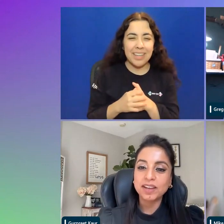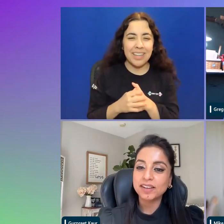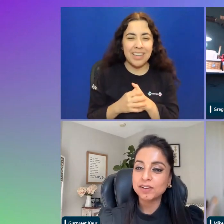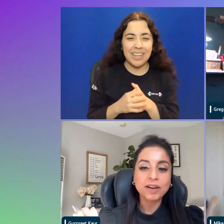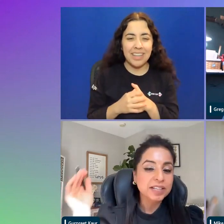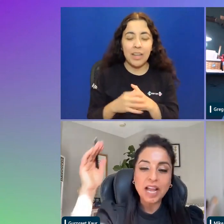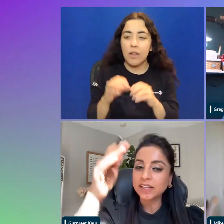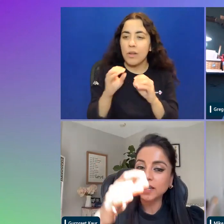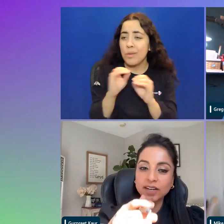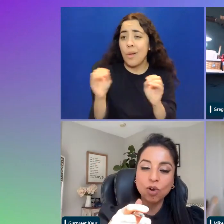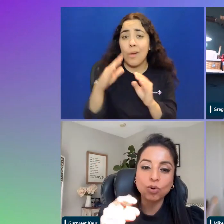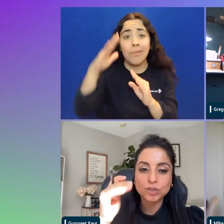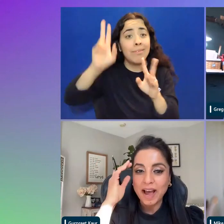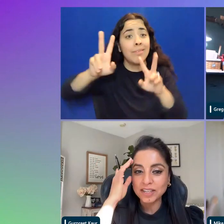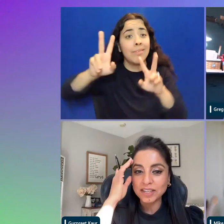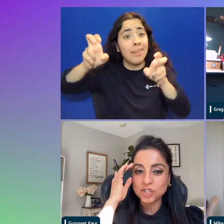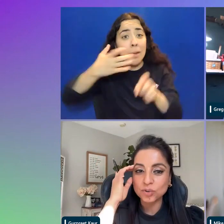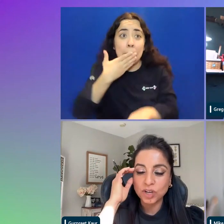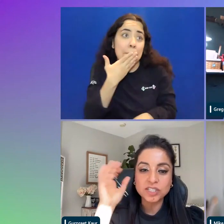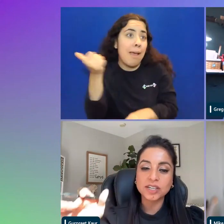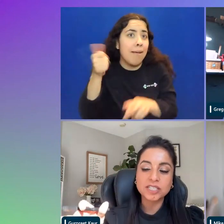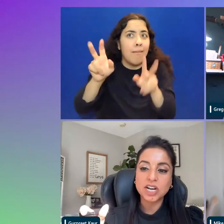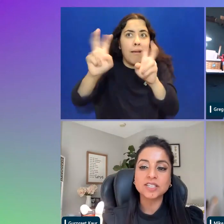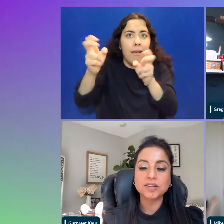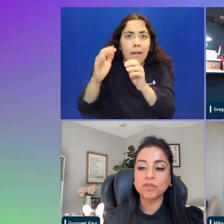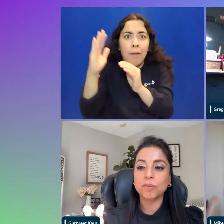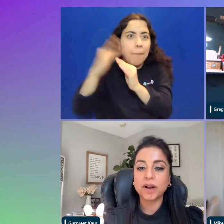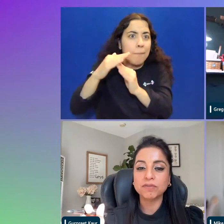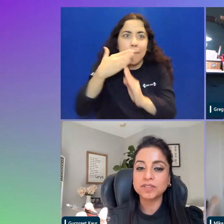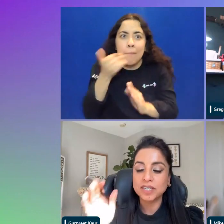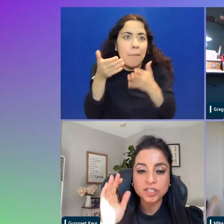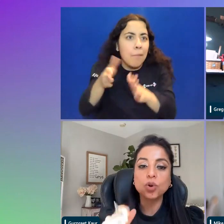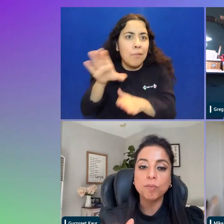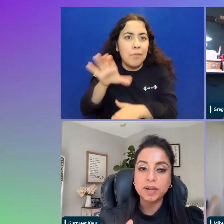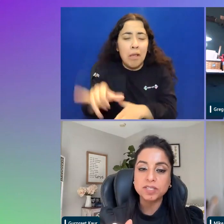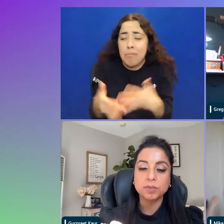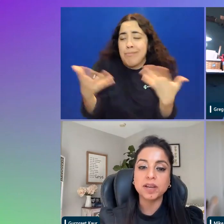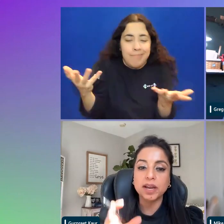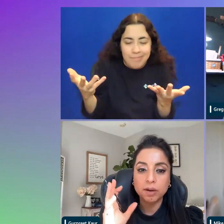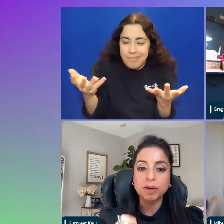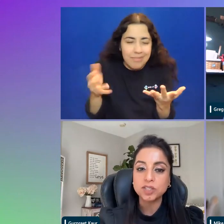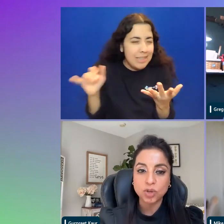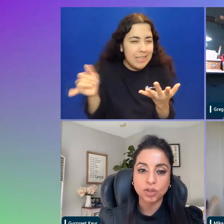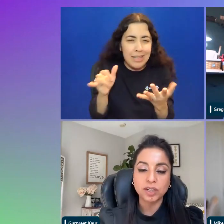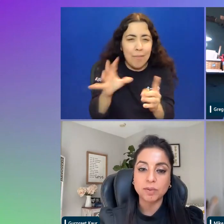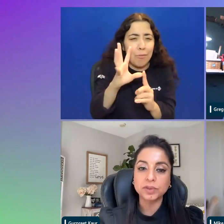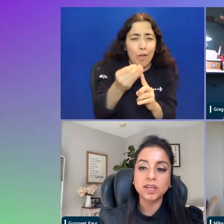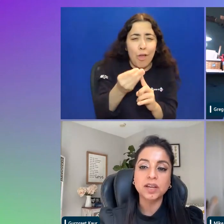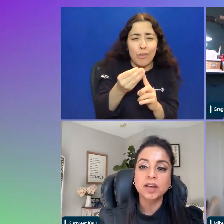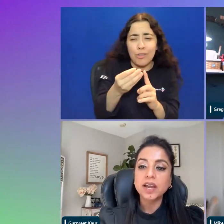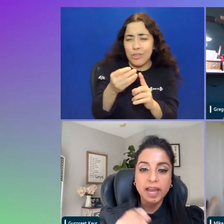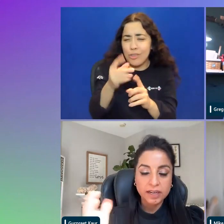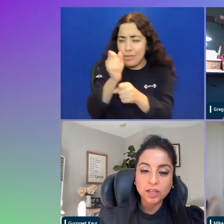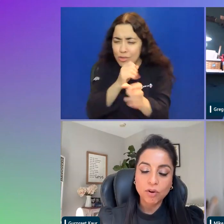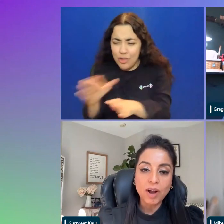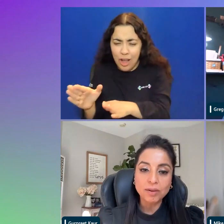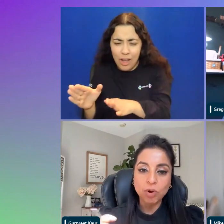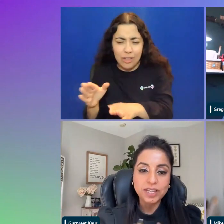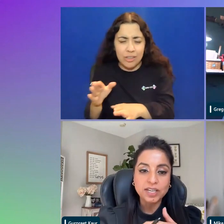It's I think it goes back to culture eats strategy for breakfast. There is no best way. It depends on the company. And,